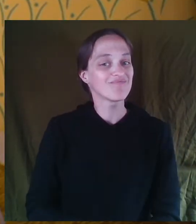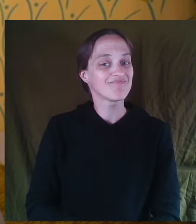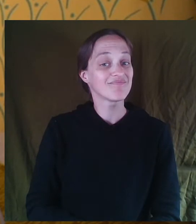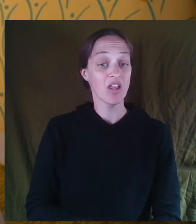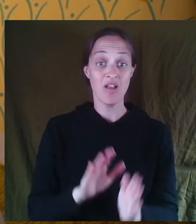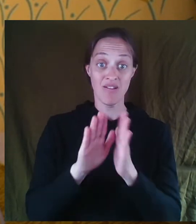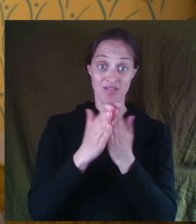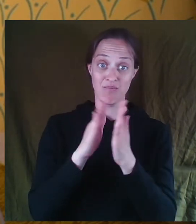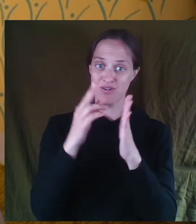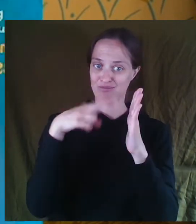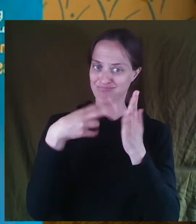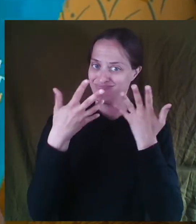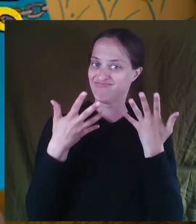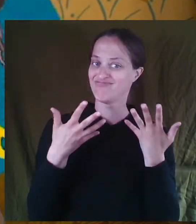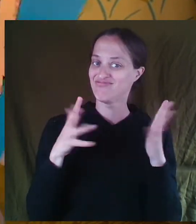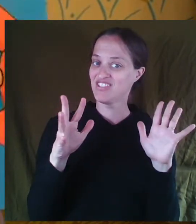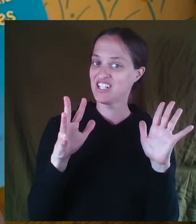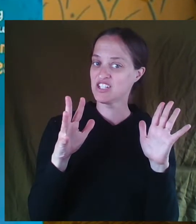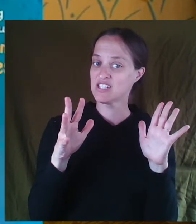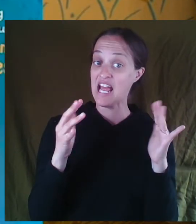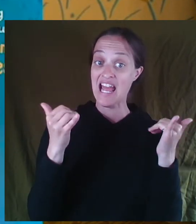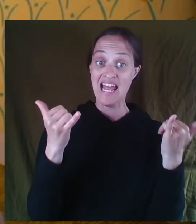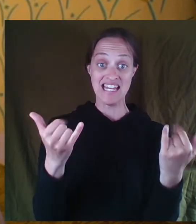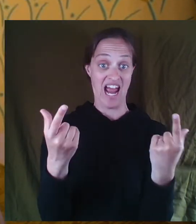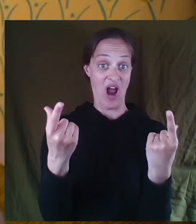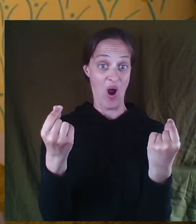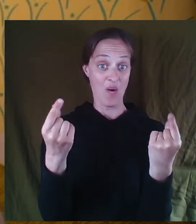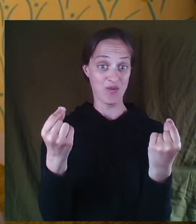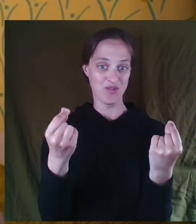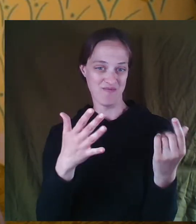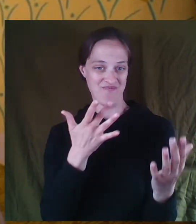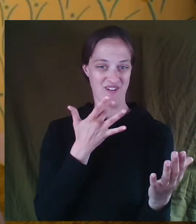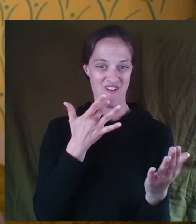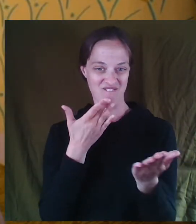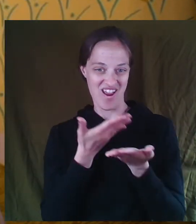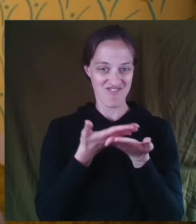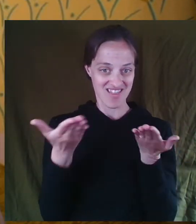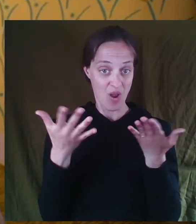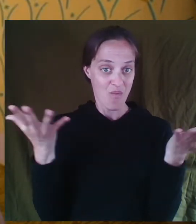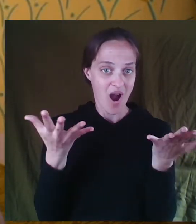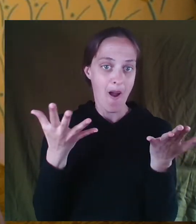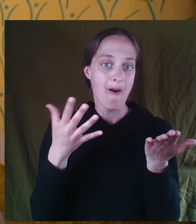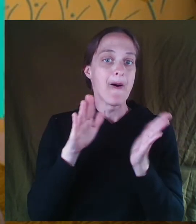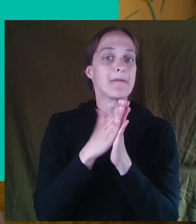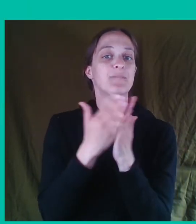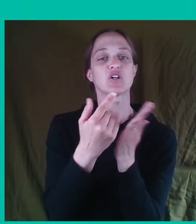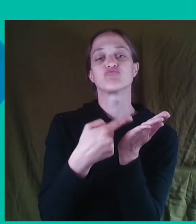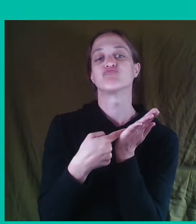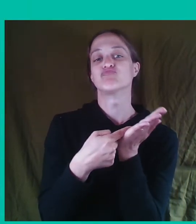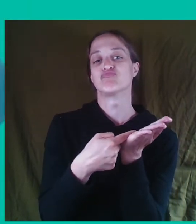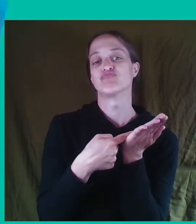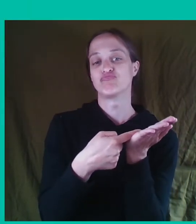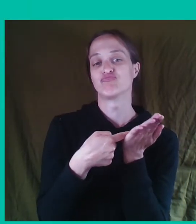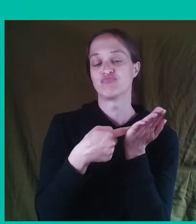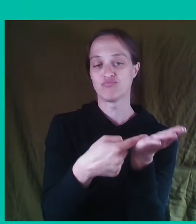Now that we have read "Bend and Stretch," we are going to go into my favorite part, which is a book discussion.